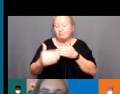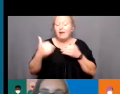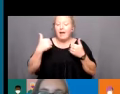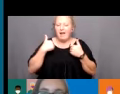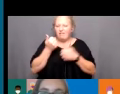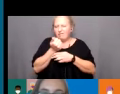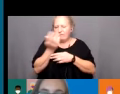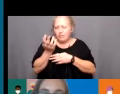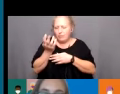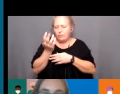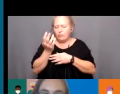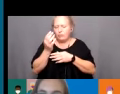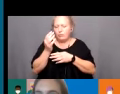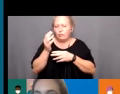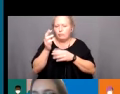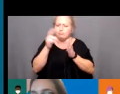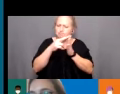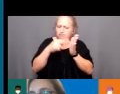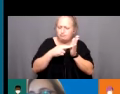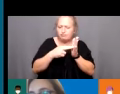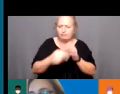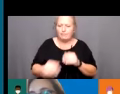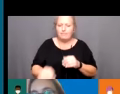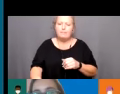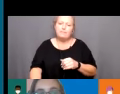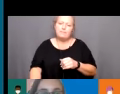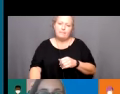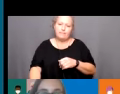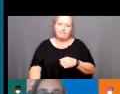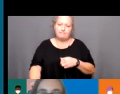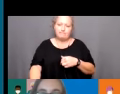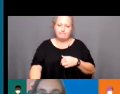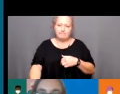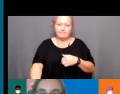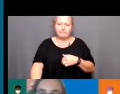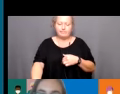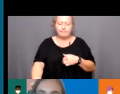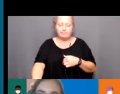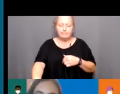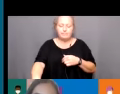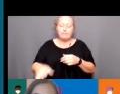Before getting started with all of that, we have a few more housekeeping items.